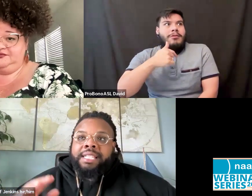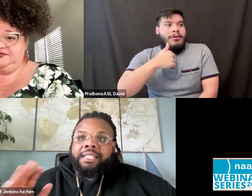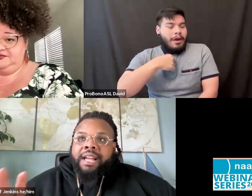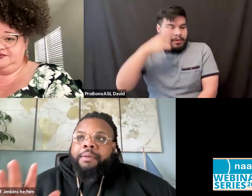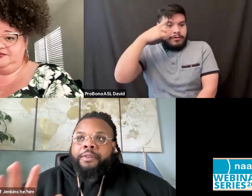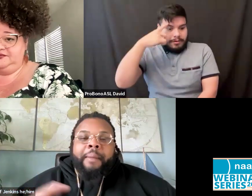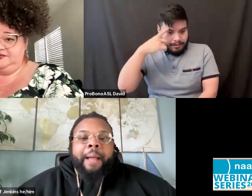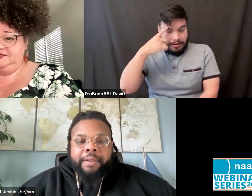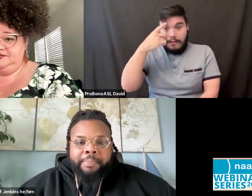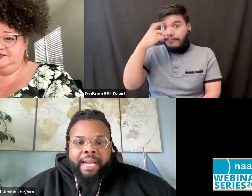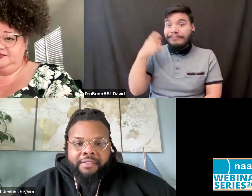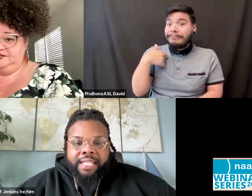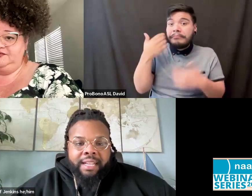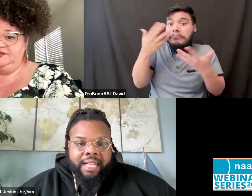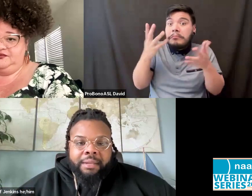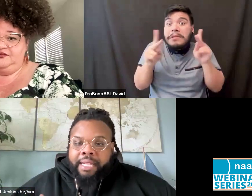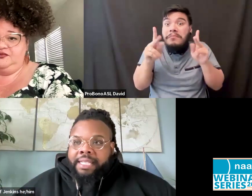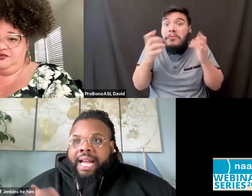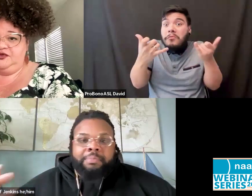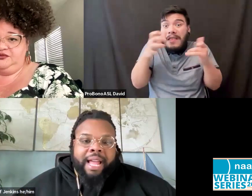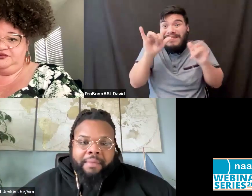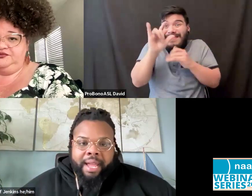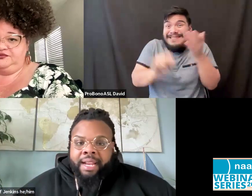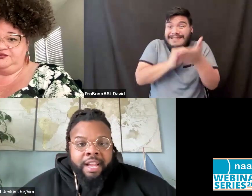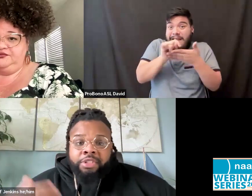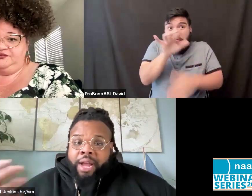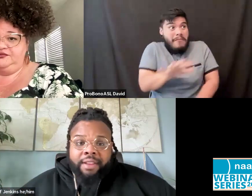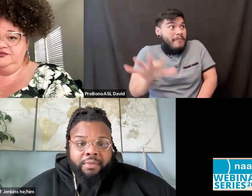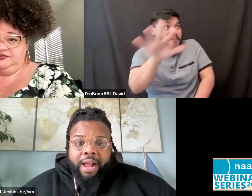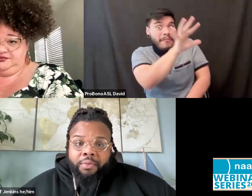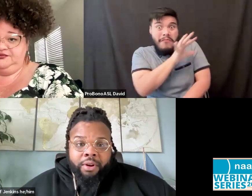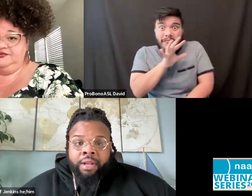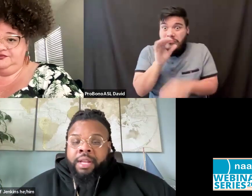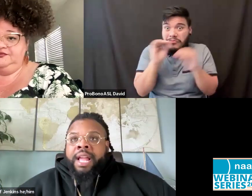that's coming from my perspective as a as a plus size black man traveling around the world.